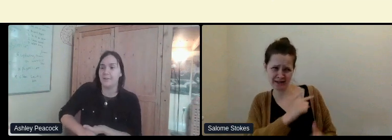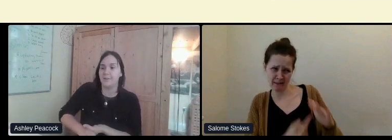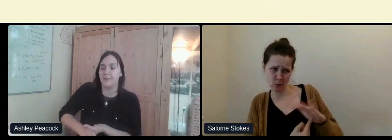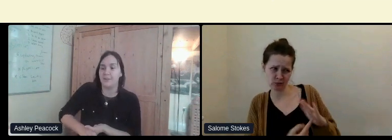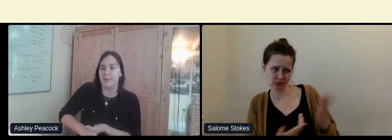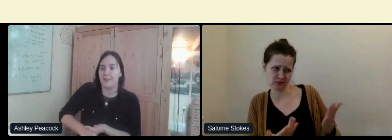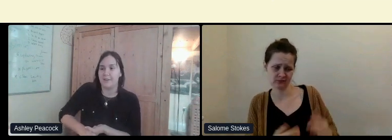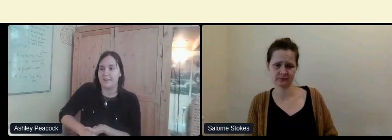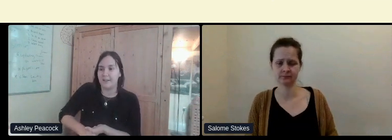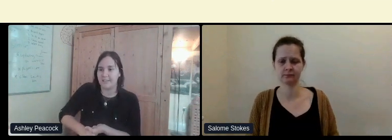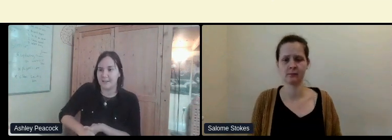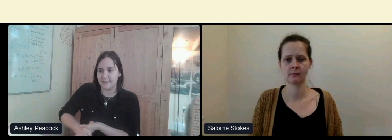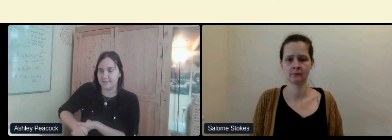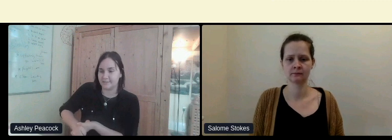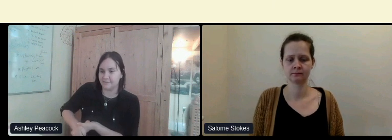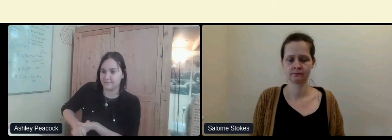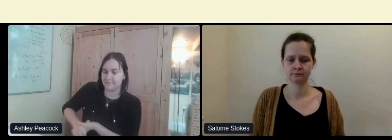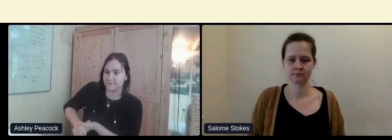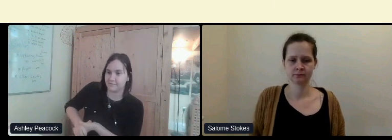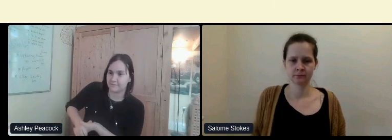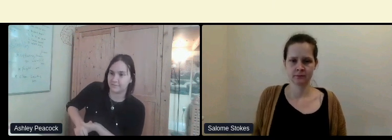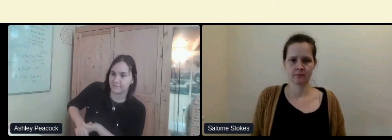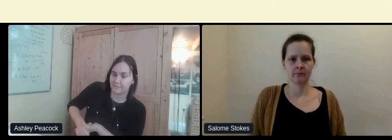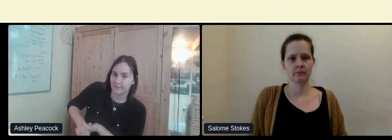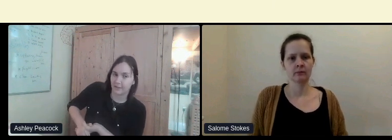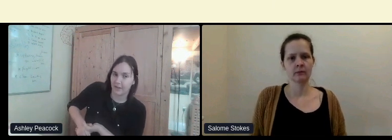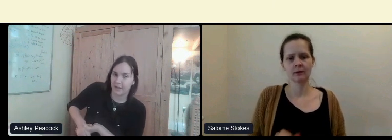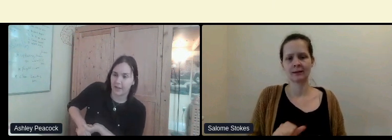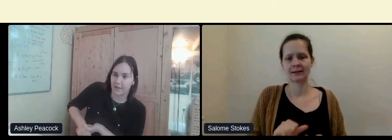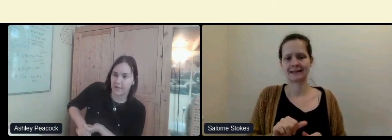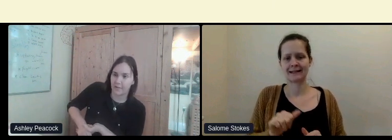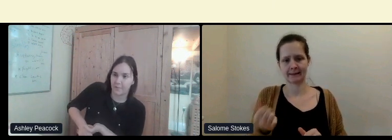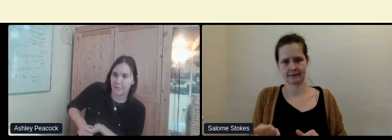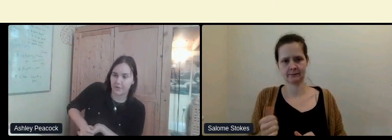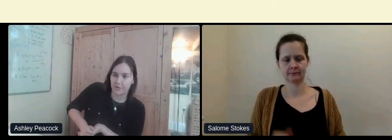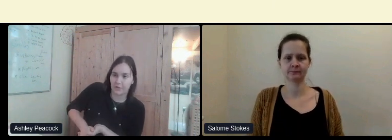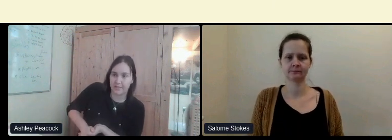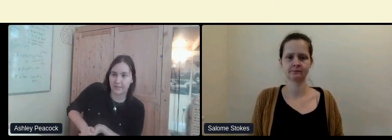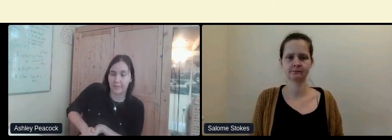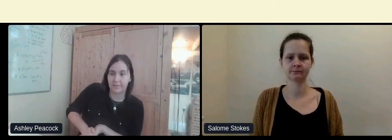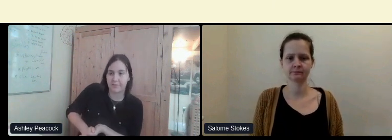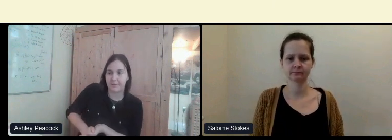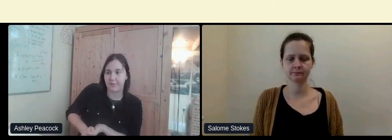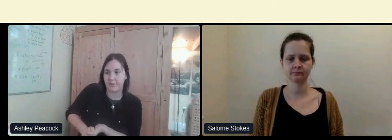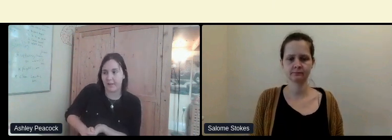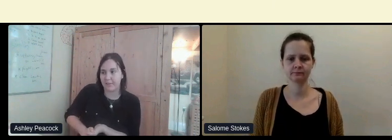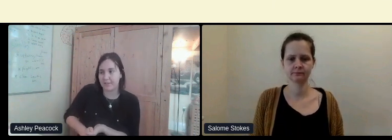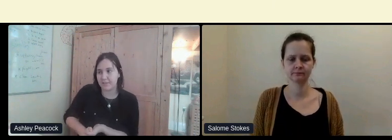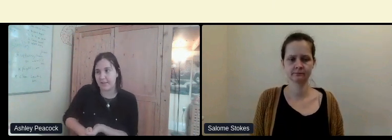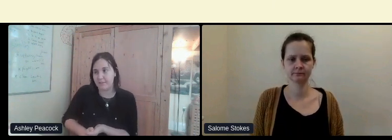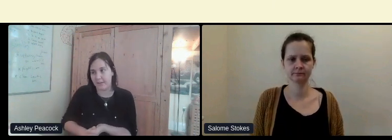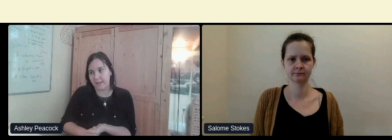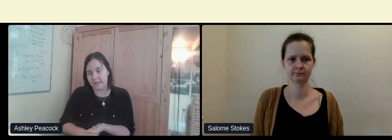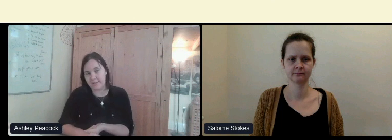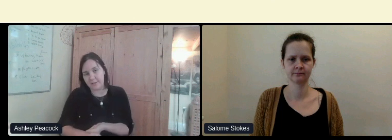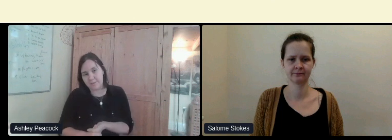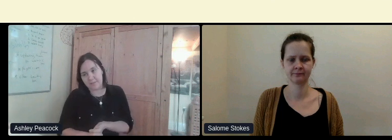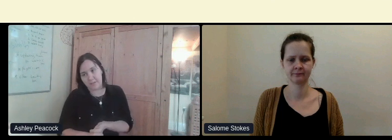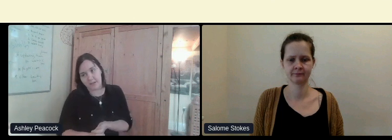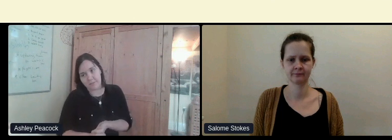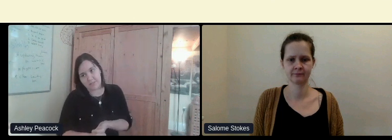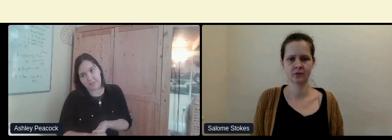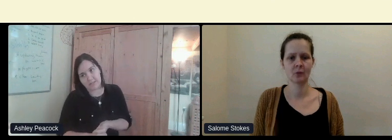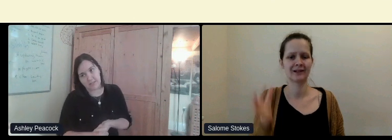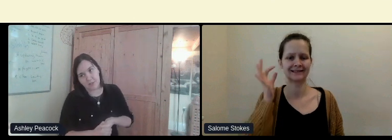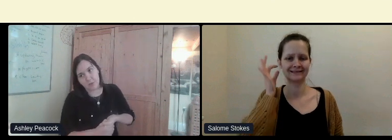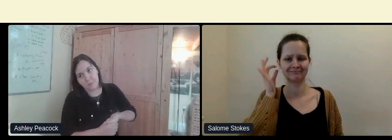The next slide has a couple of different tips. I'm just going to talk through two.